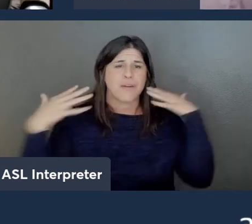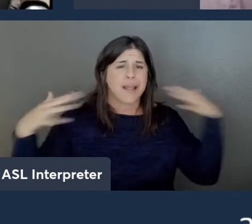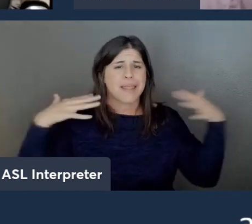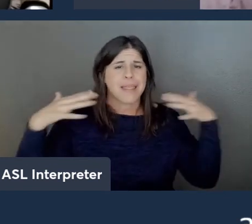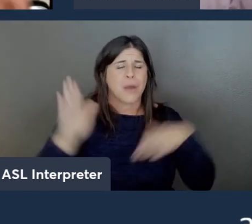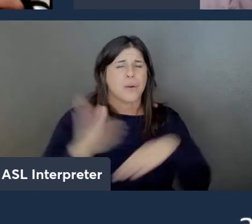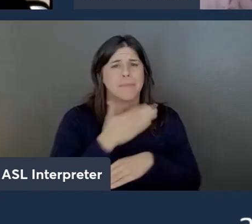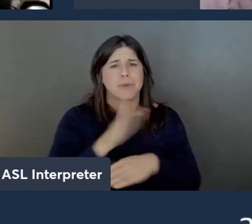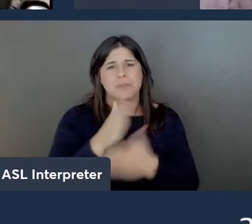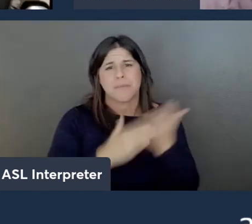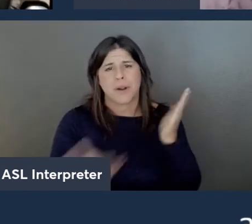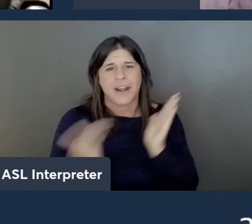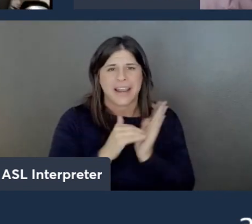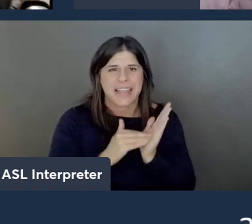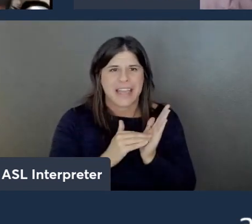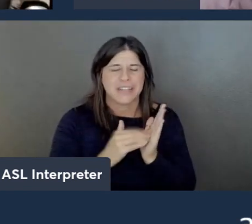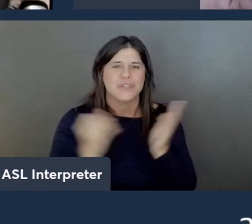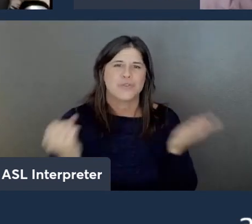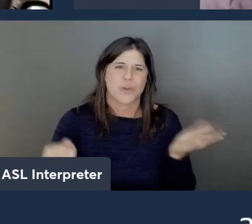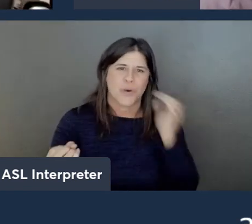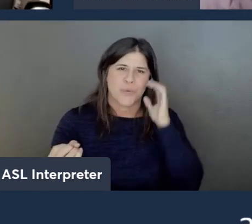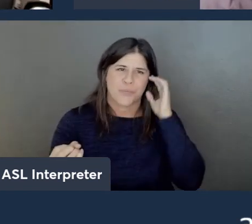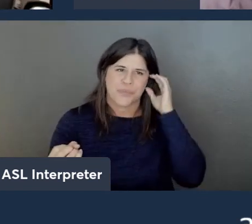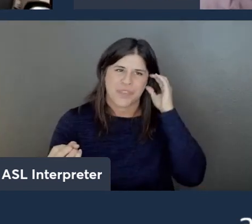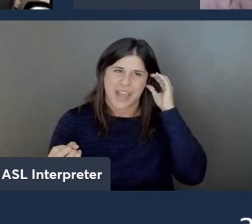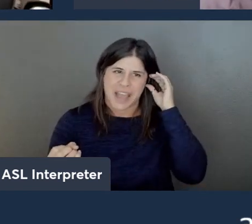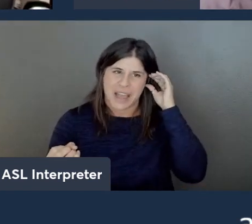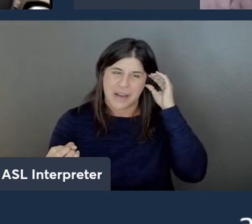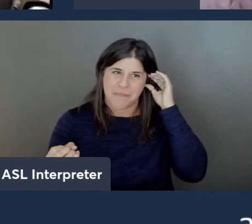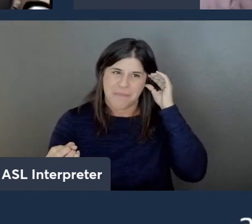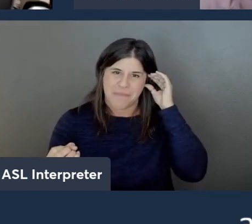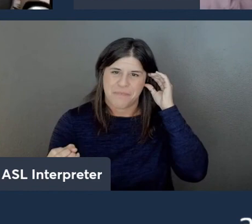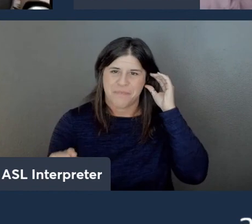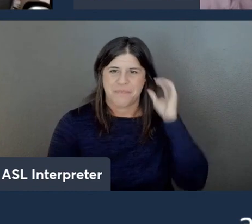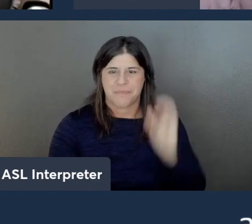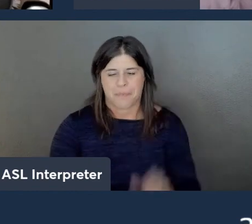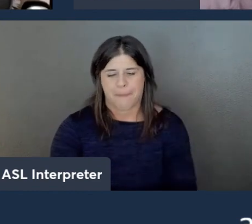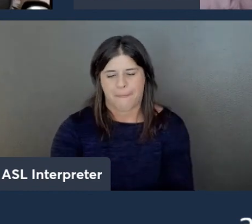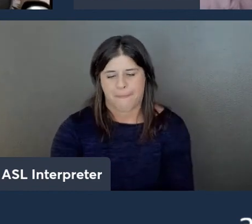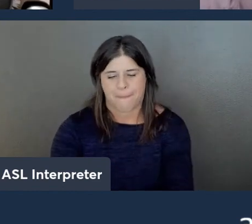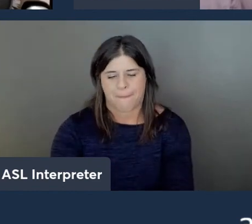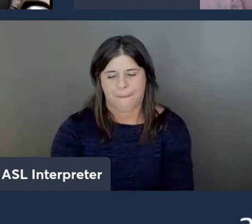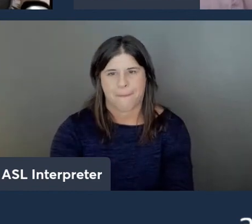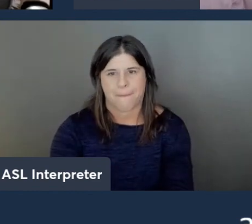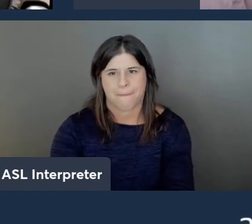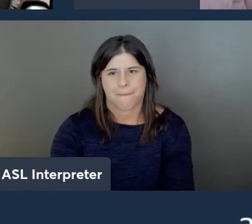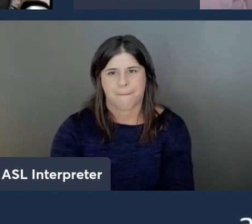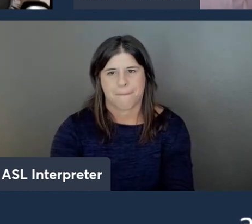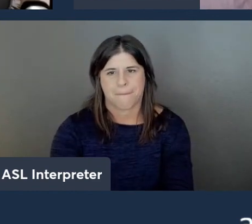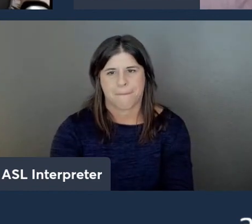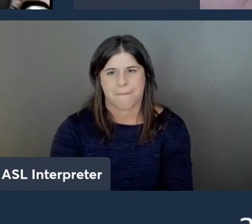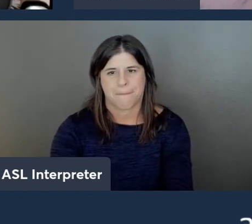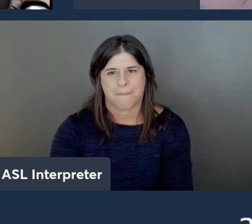I guess, which we're gonna, Sohan Maheshwar play something. So Frank, Adel thank you very much.